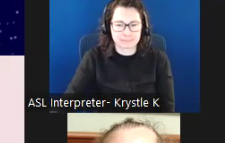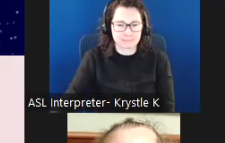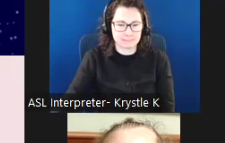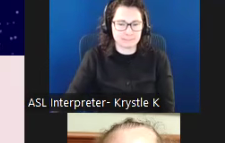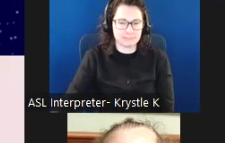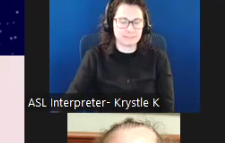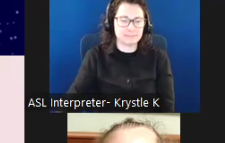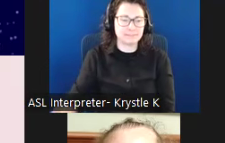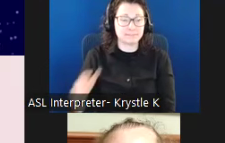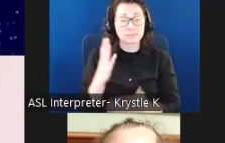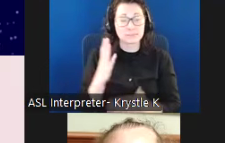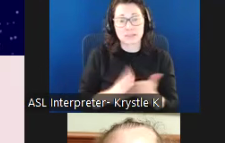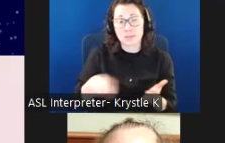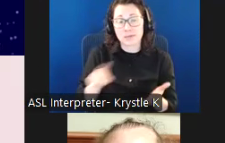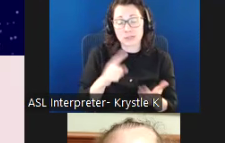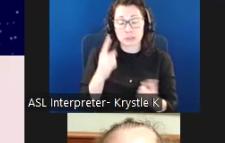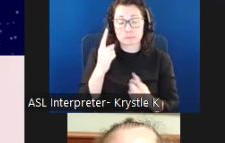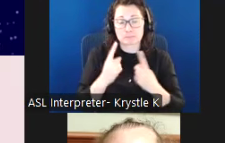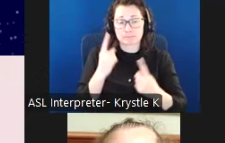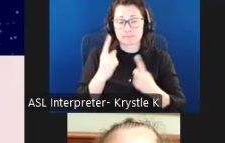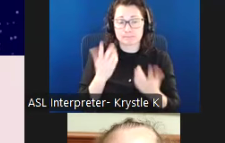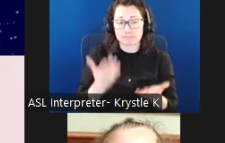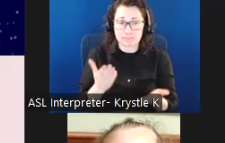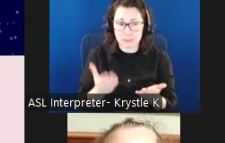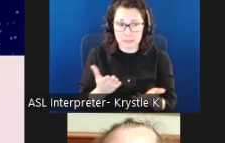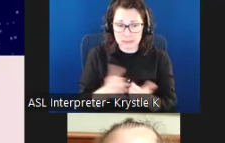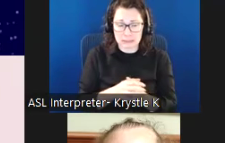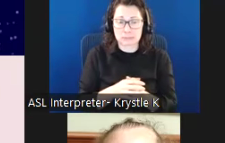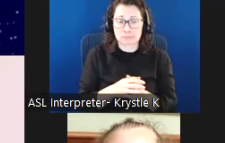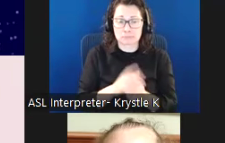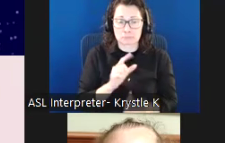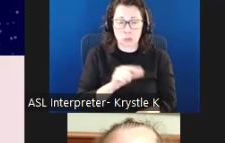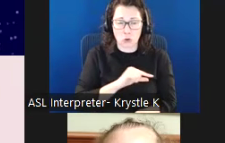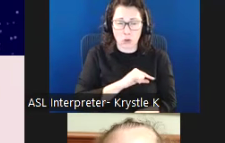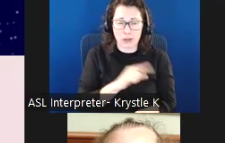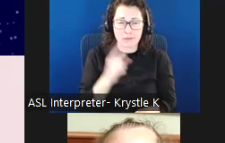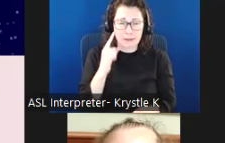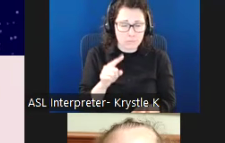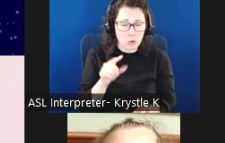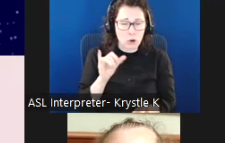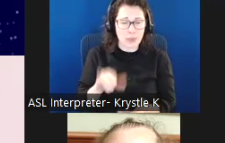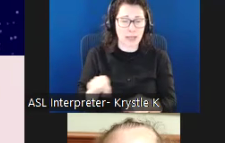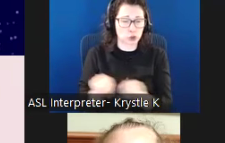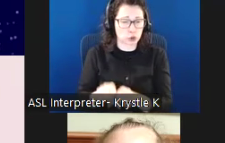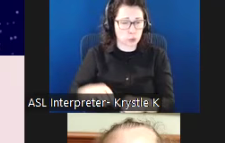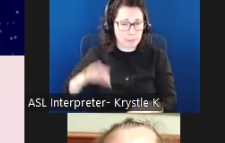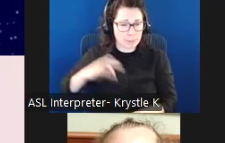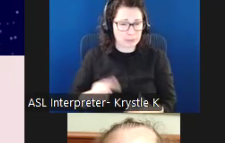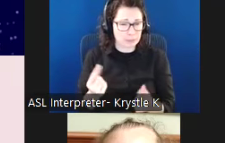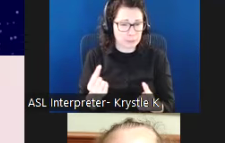And some of you may be wondering how you qualify for the Carewell Kicks